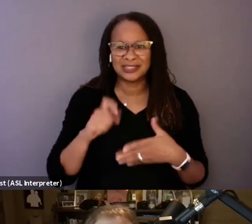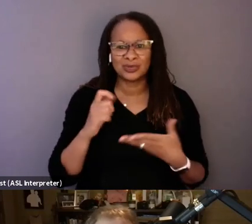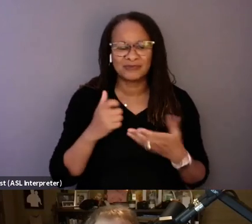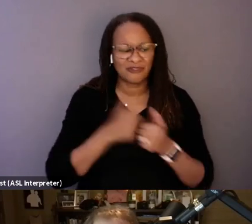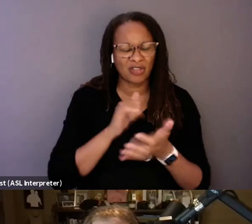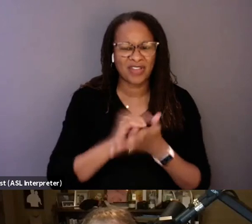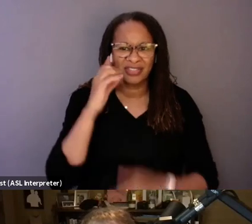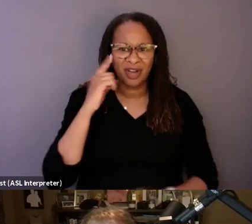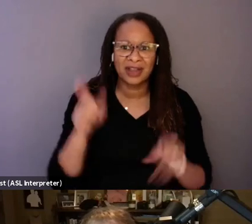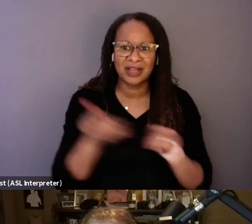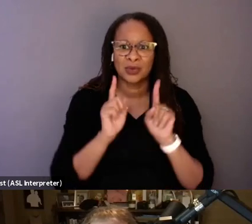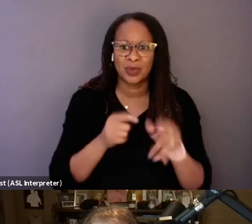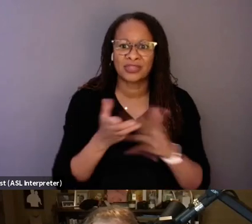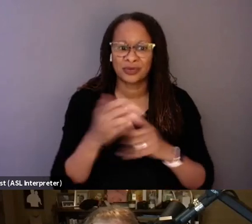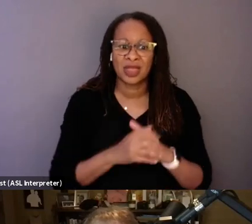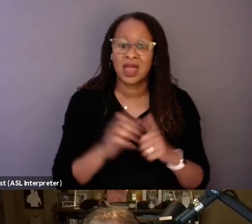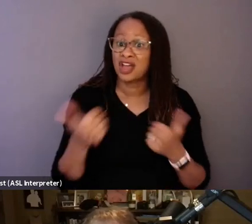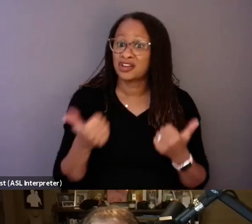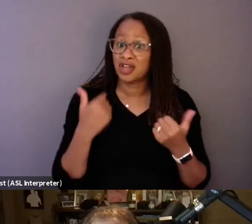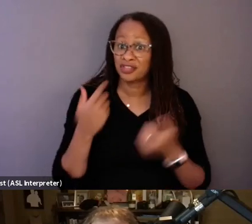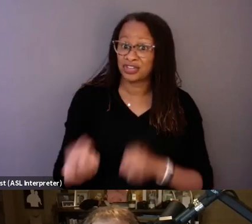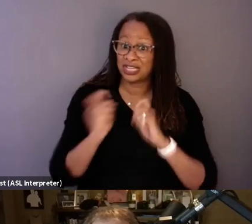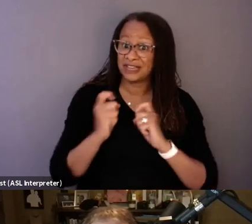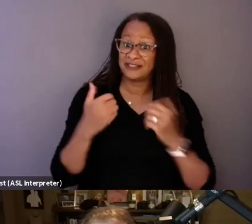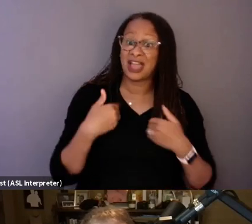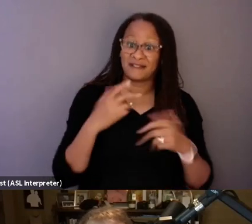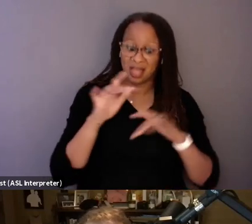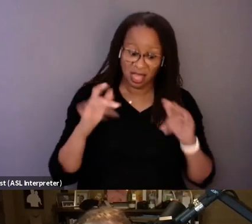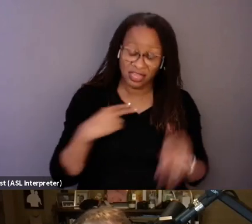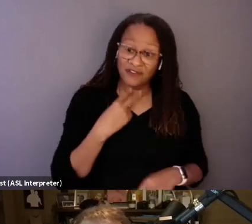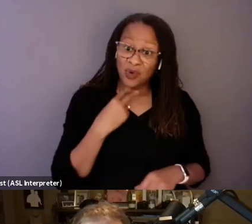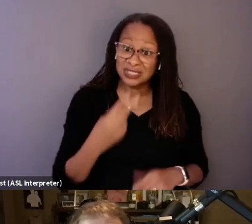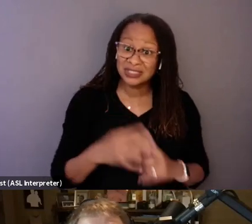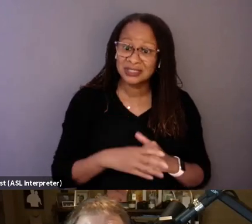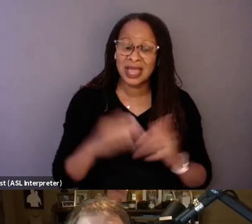Well, and again, another gift to have those voices, to have them. At the beginning of the process,